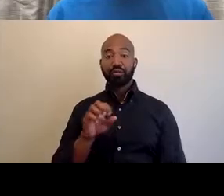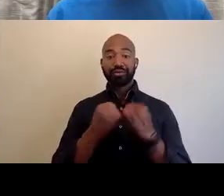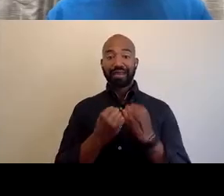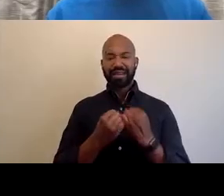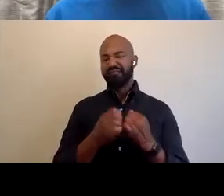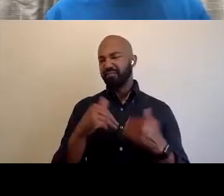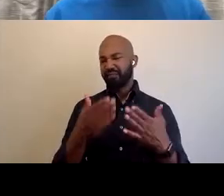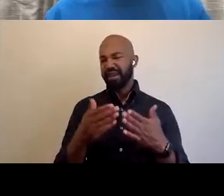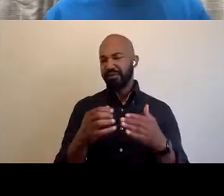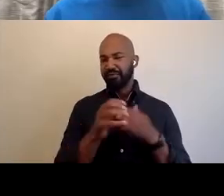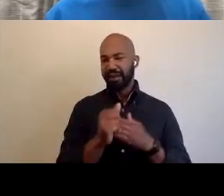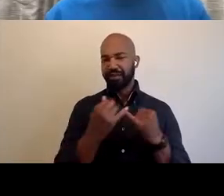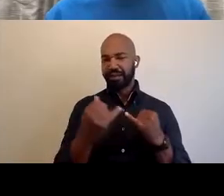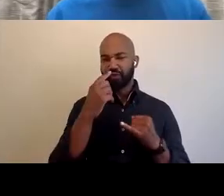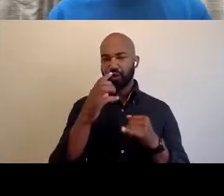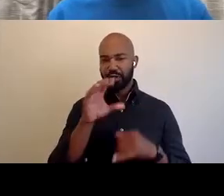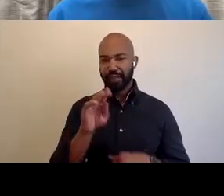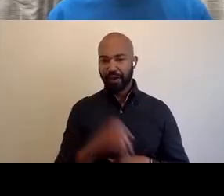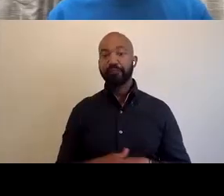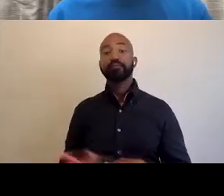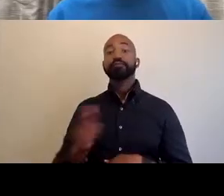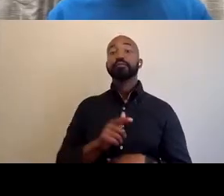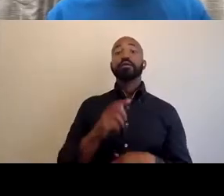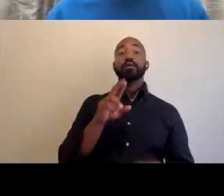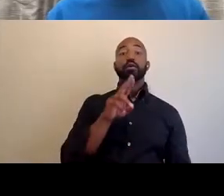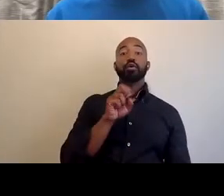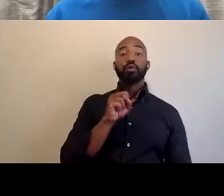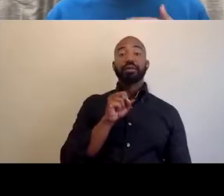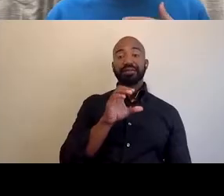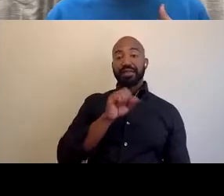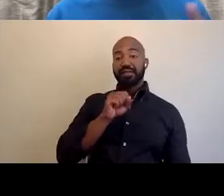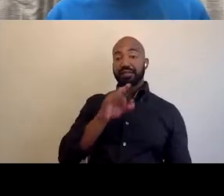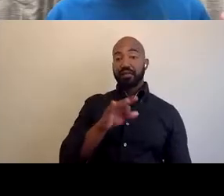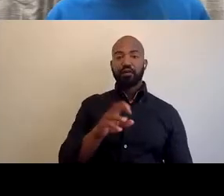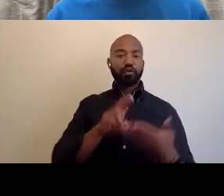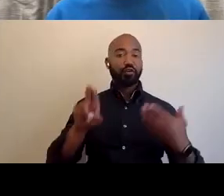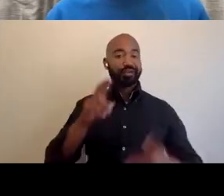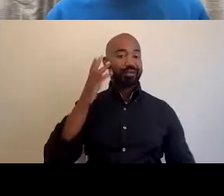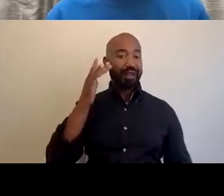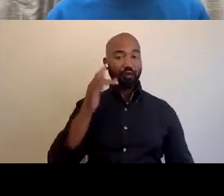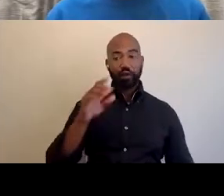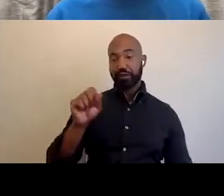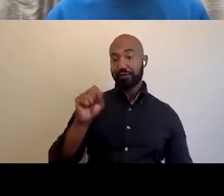And then the University of California, San Francisco, or UCSF, I utilize them all the time, and we're gonna get into them